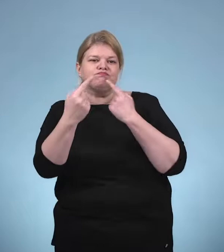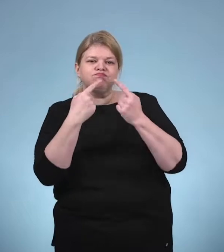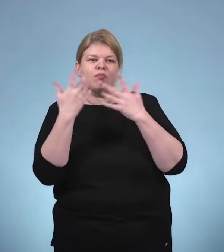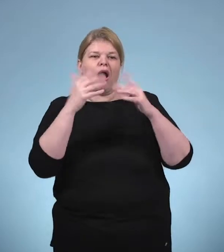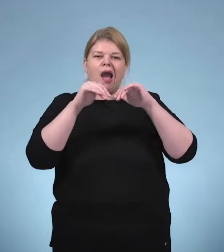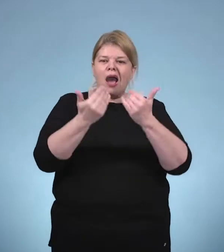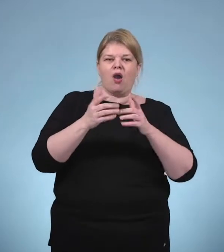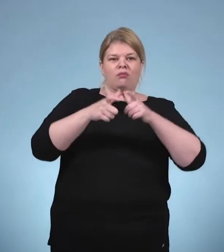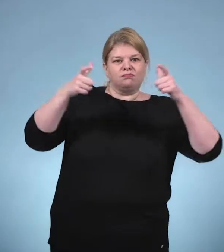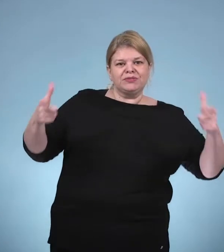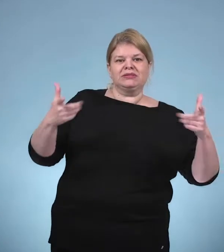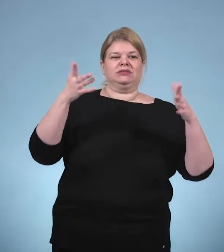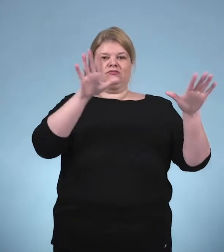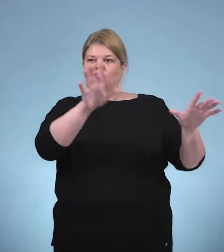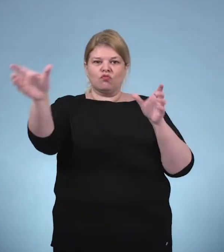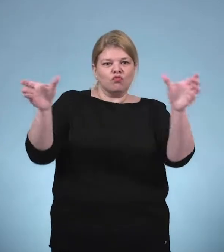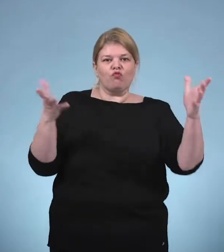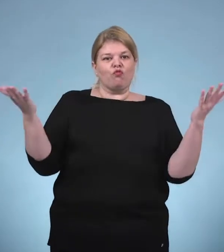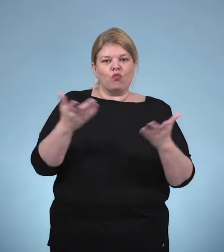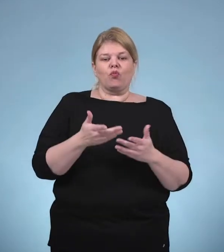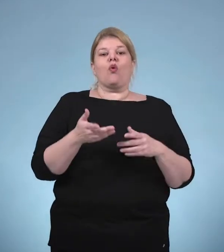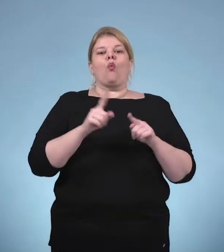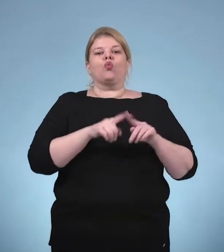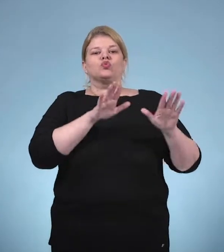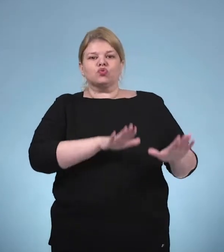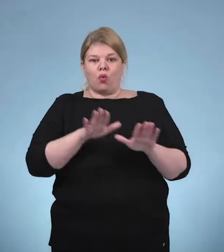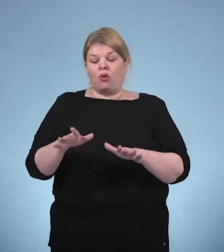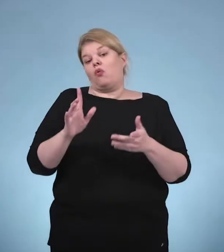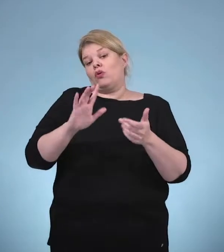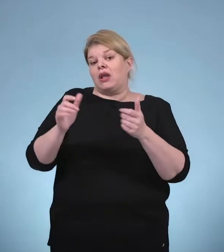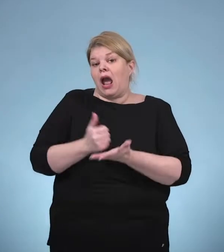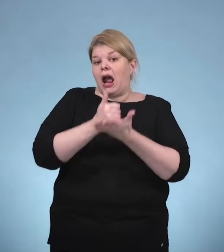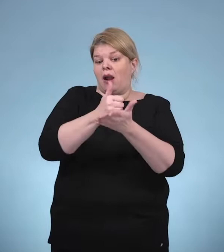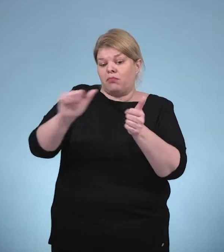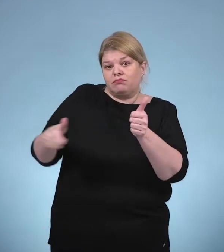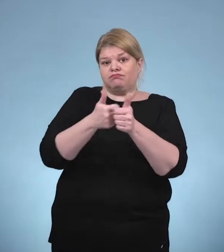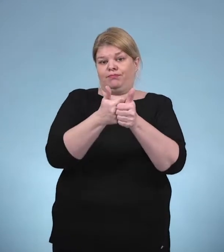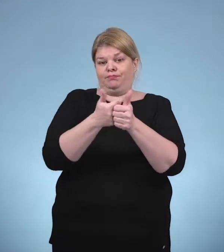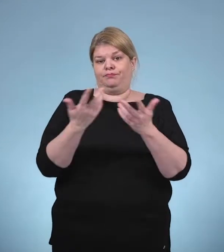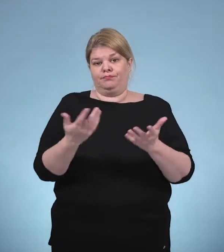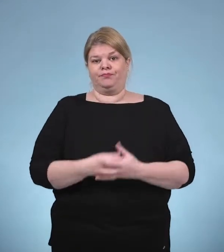Speak loudly, clearly and act slow. You can also make tandems, so the participants